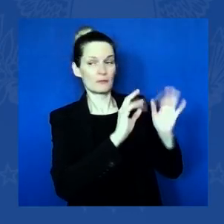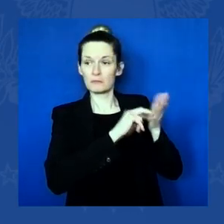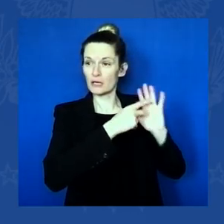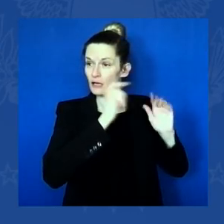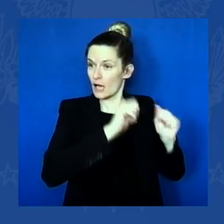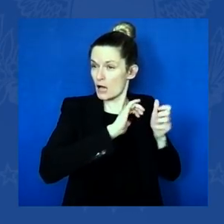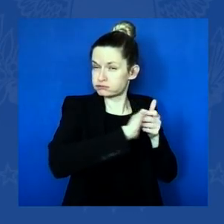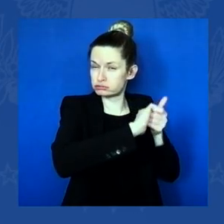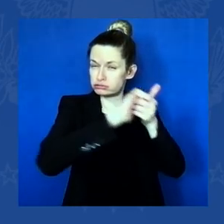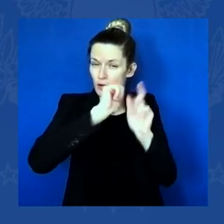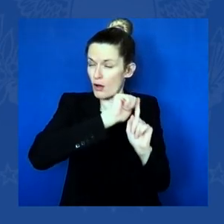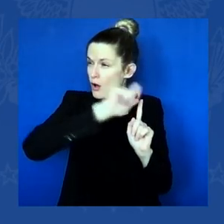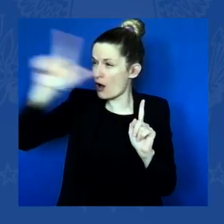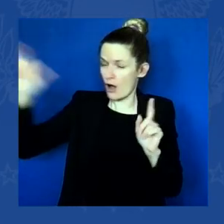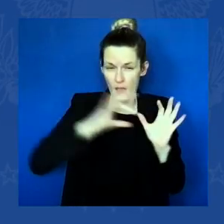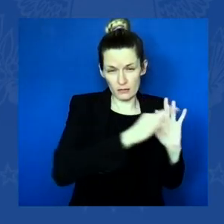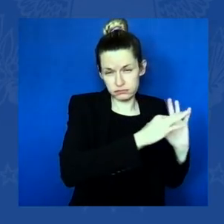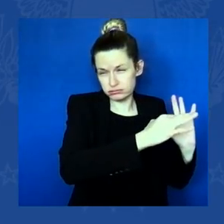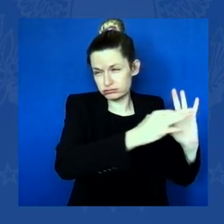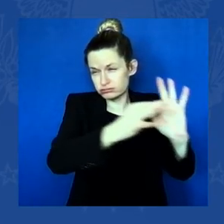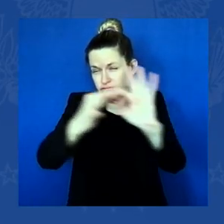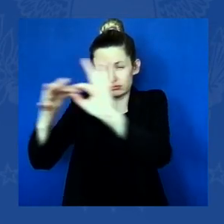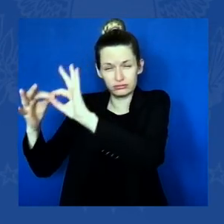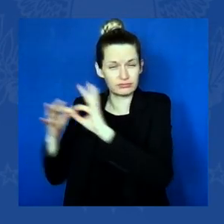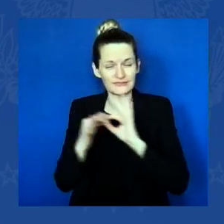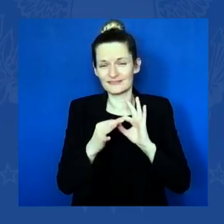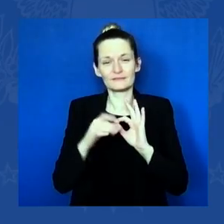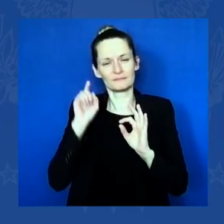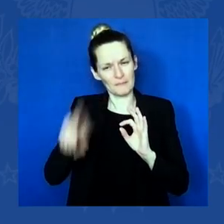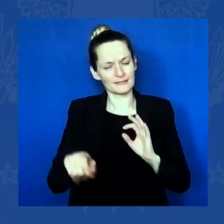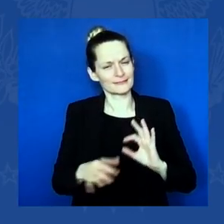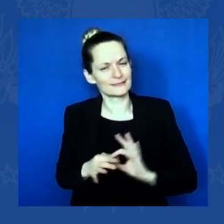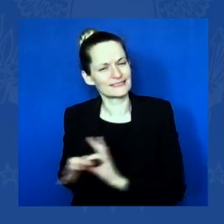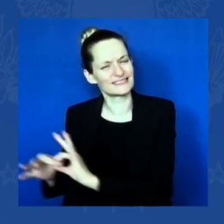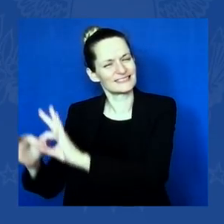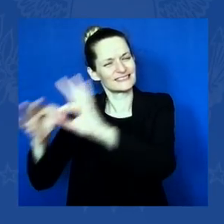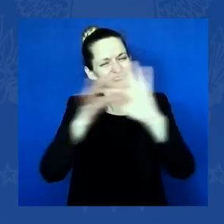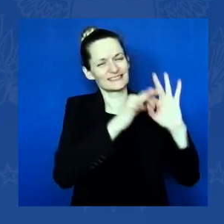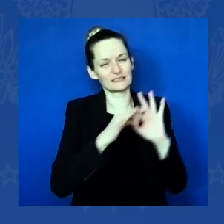The best way to reduce current delays and build in greater resilience for the future